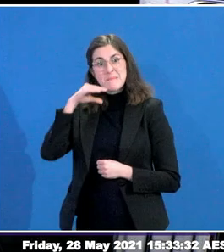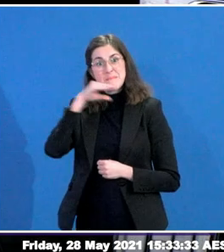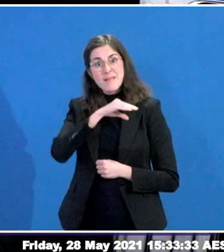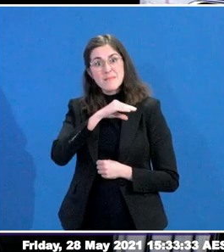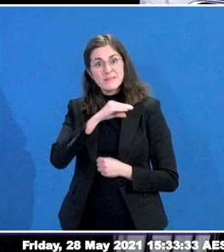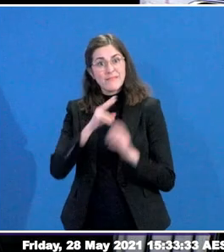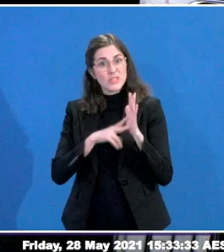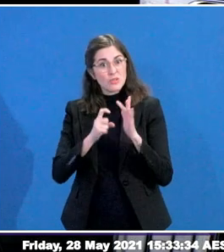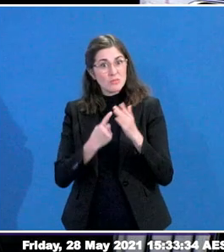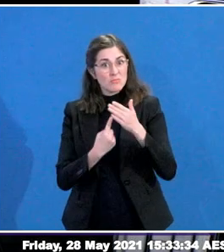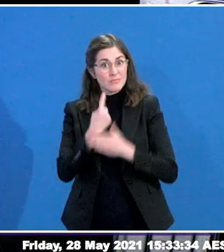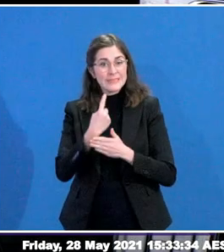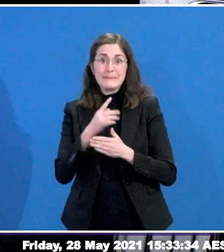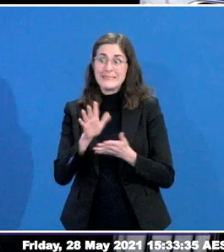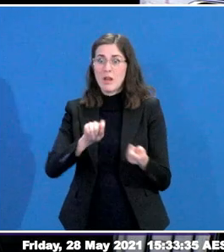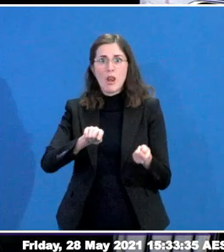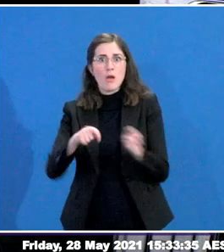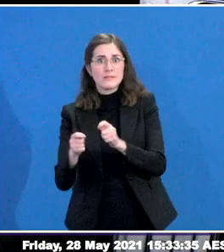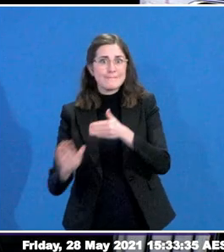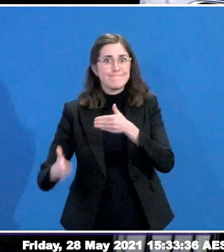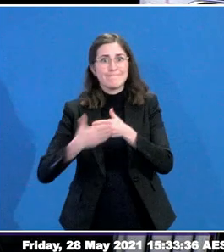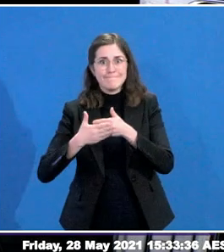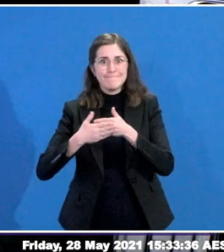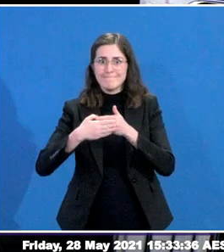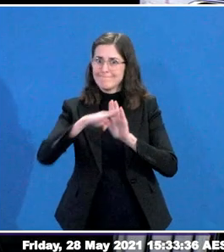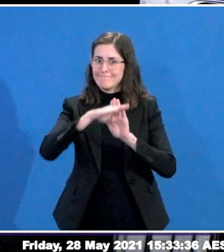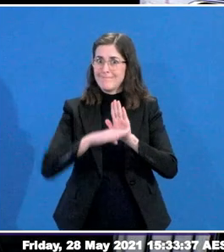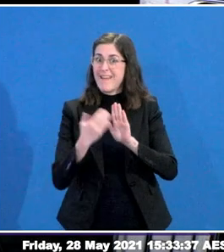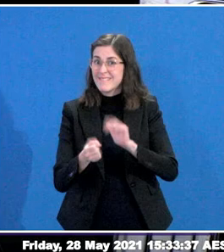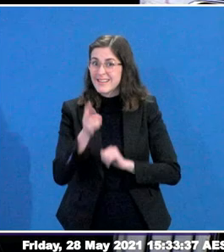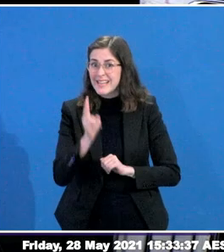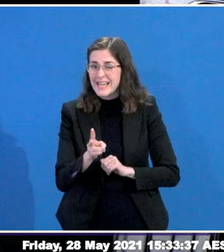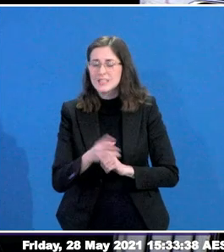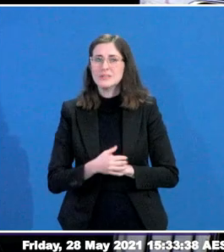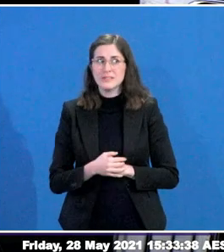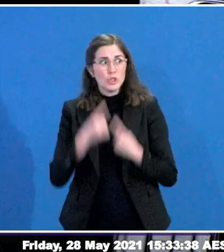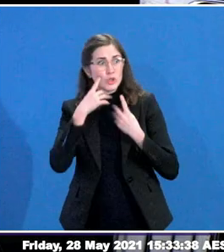days leading to a lockdown in that state demonstrate the fragility of the situation